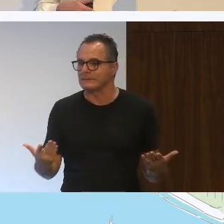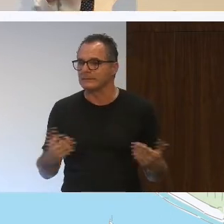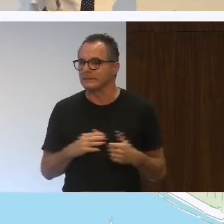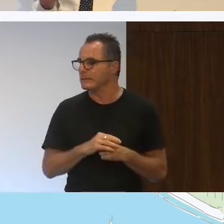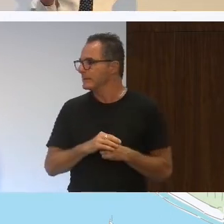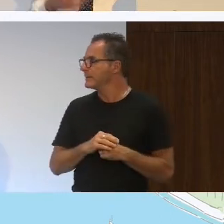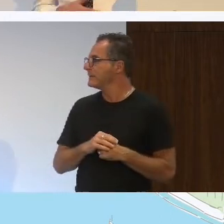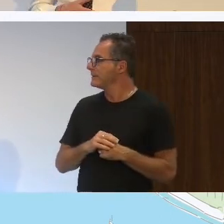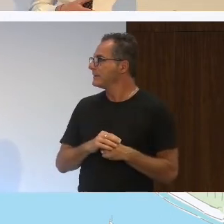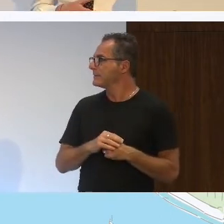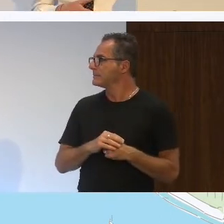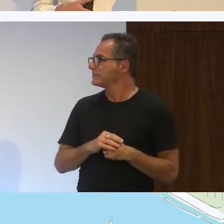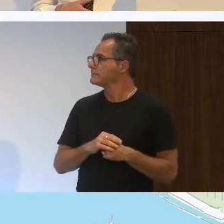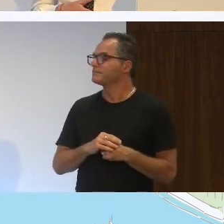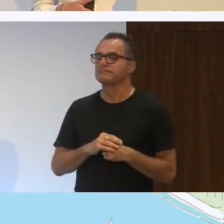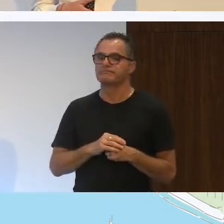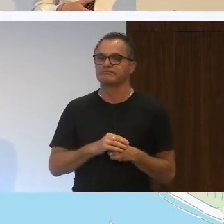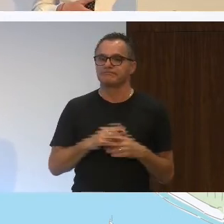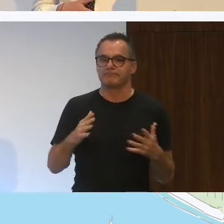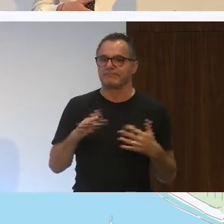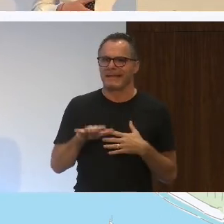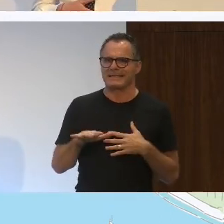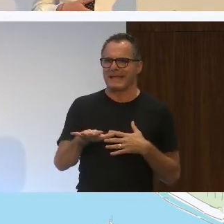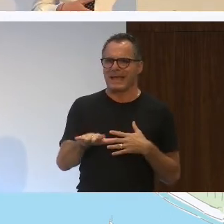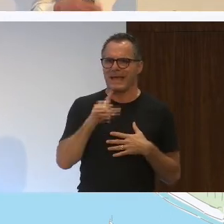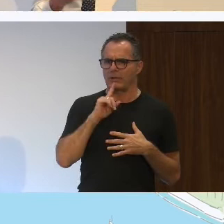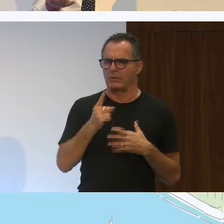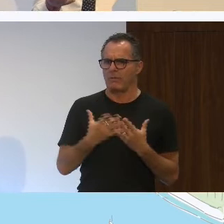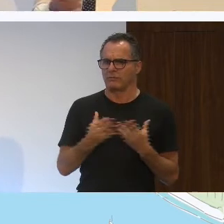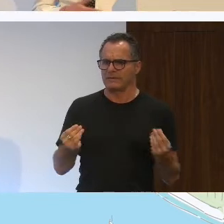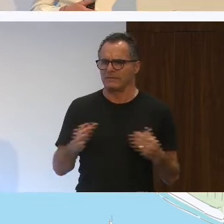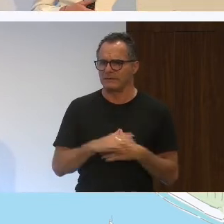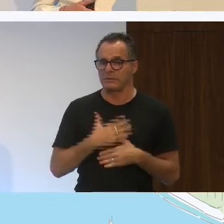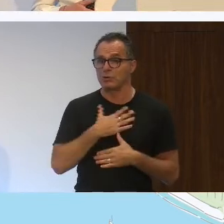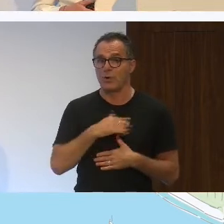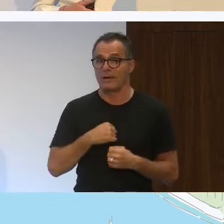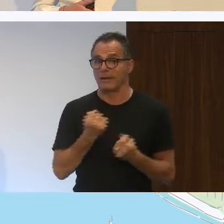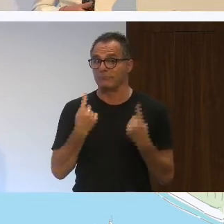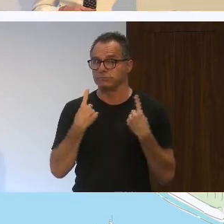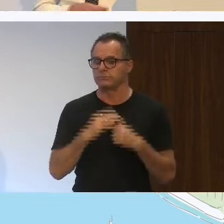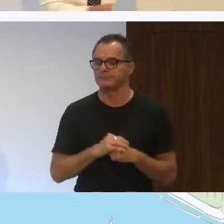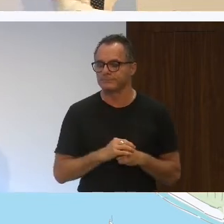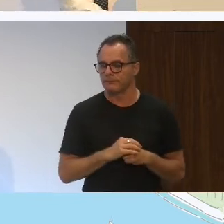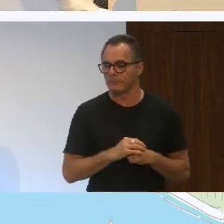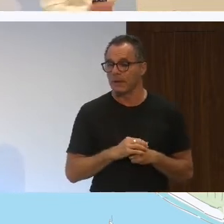But it's there, there, and you can't get rid of it. So I think this this next step is going to revolutionize again,